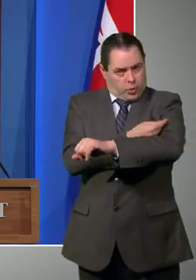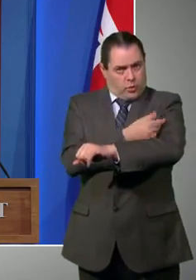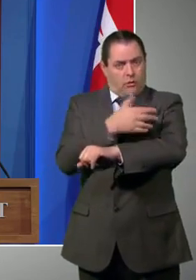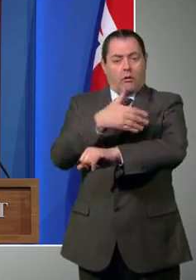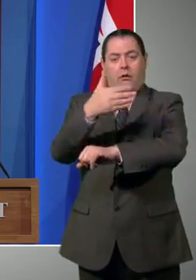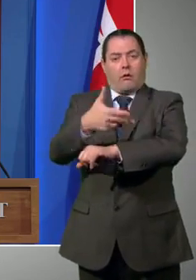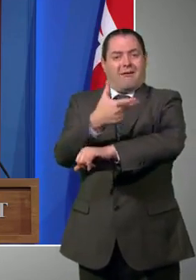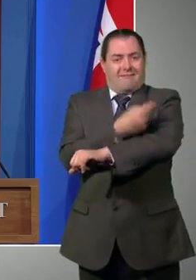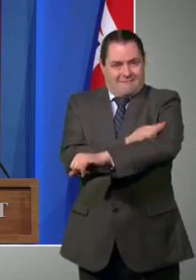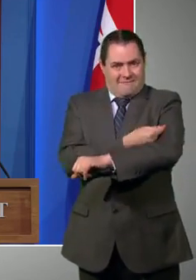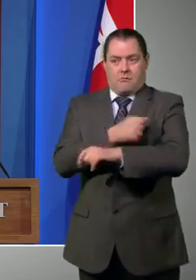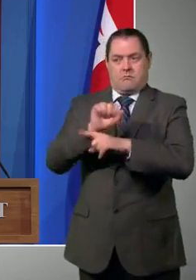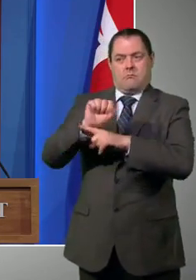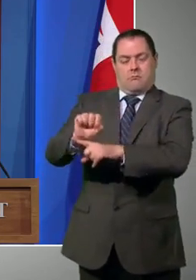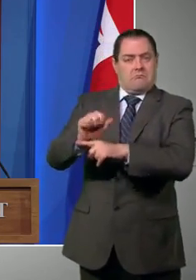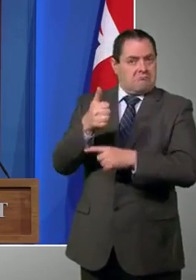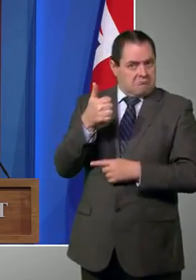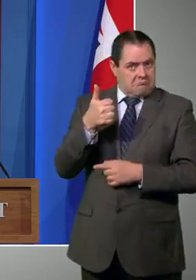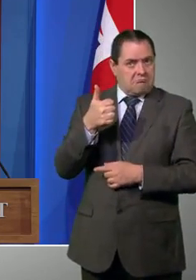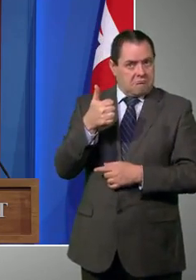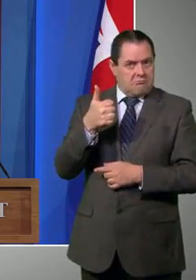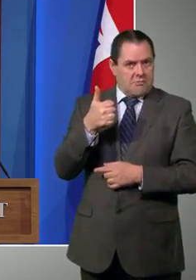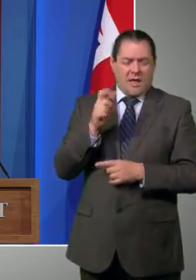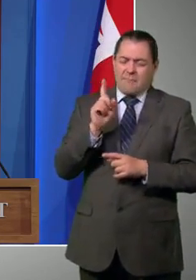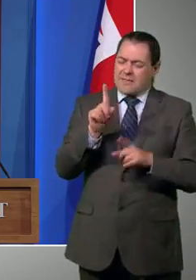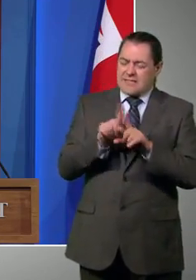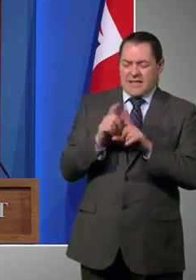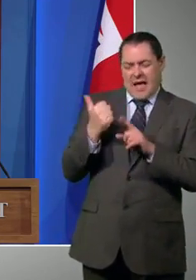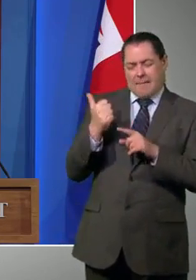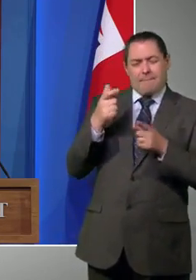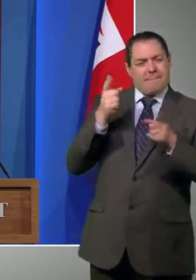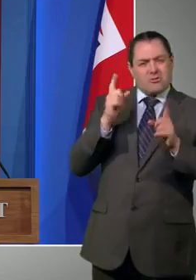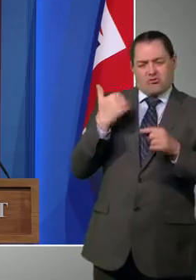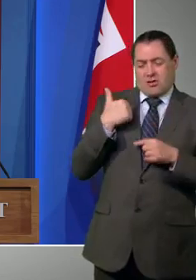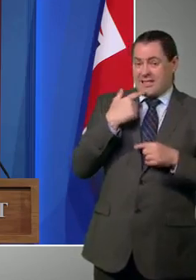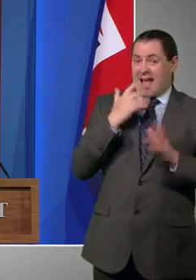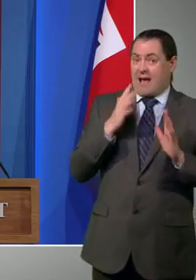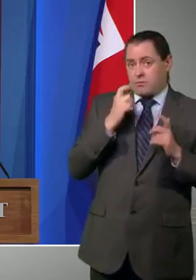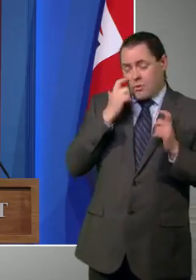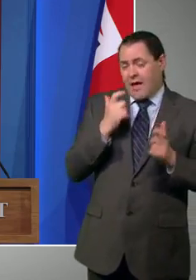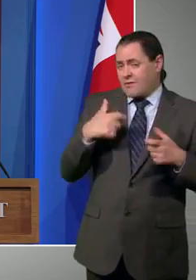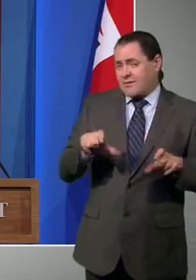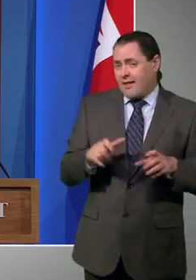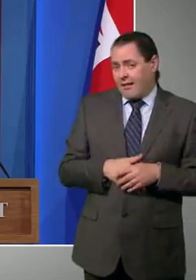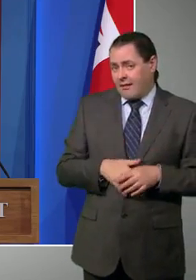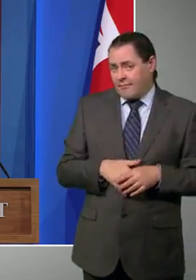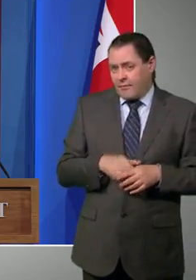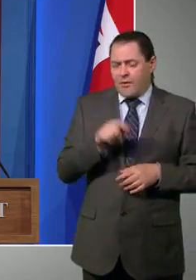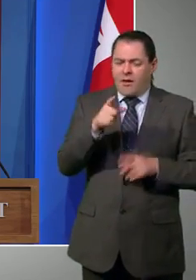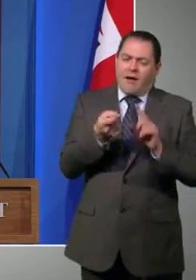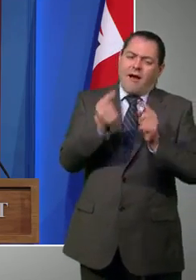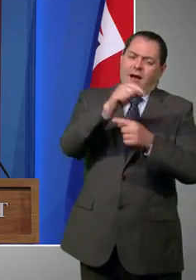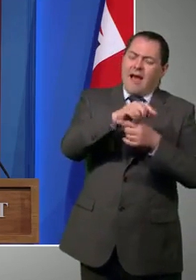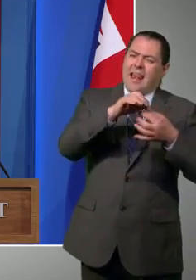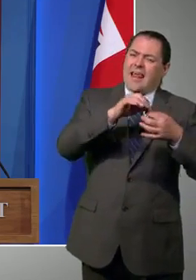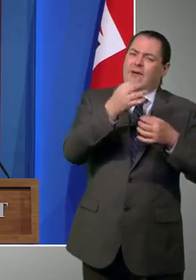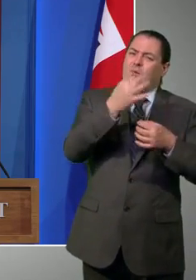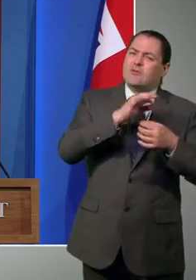to be really really vigilant and going back to the first answer around travel. It's why